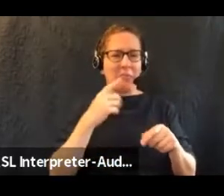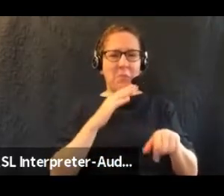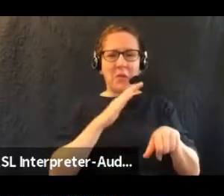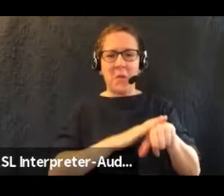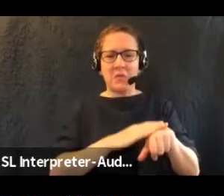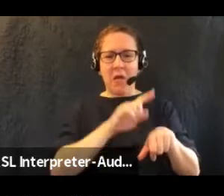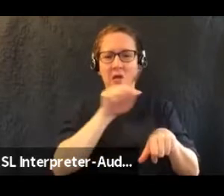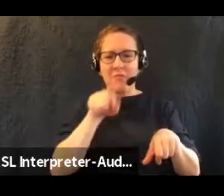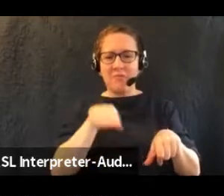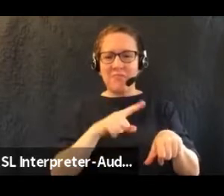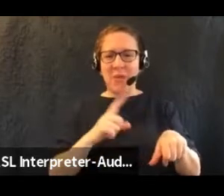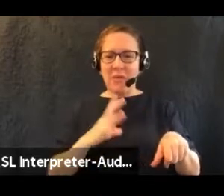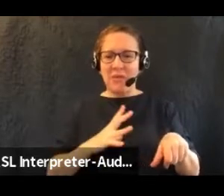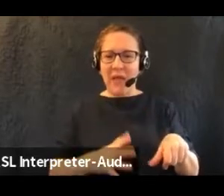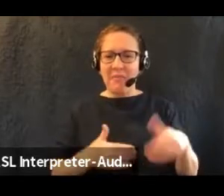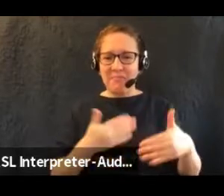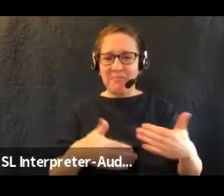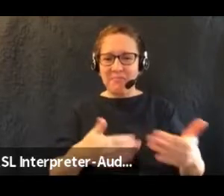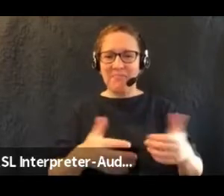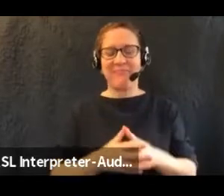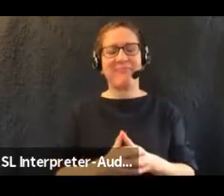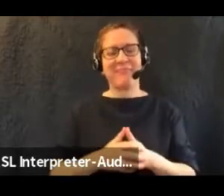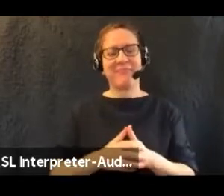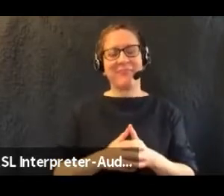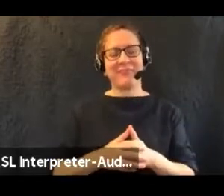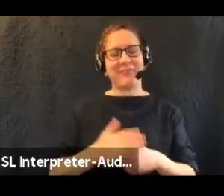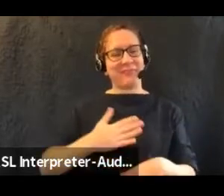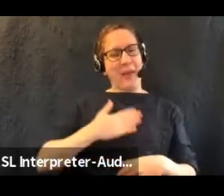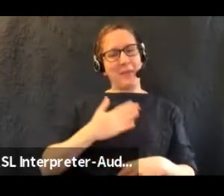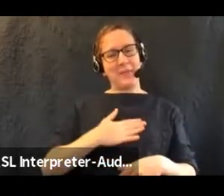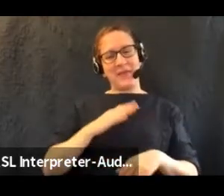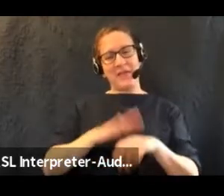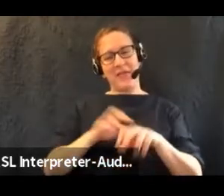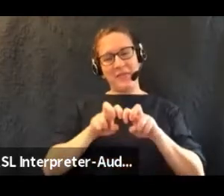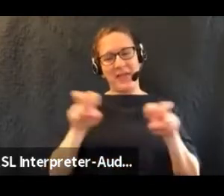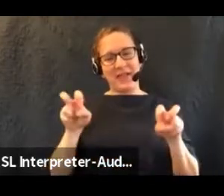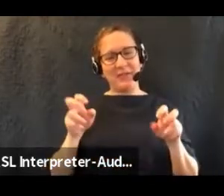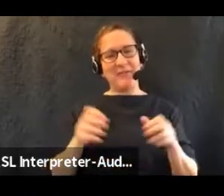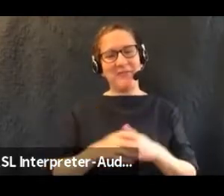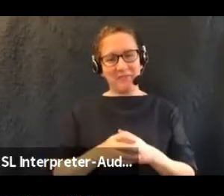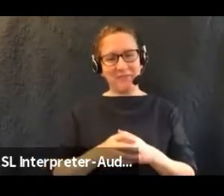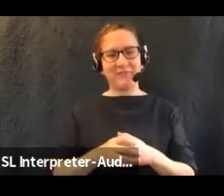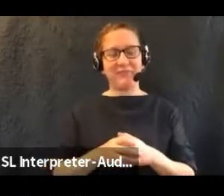we're fine, but I'm happy to be on this panel.